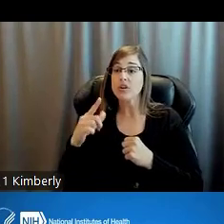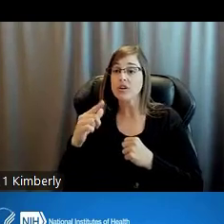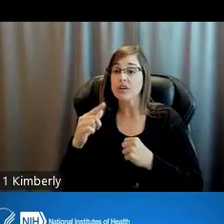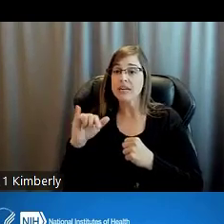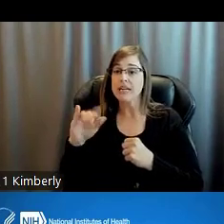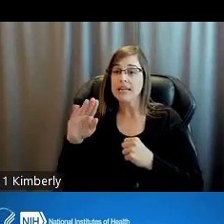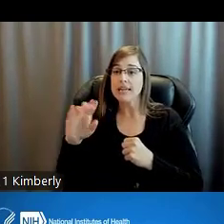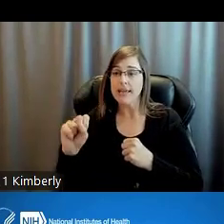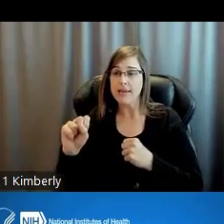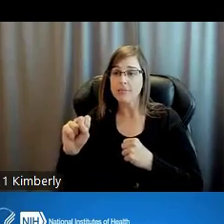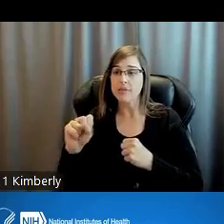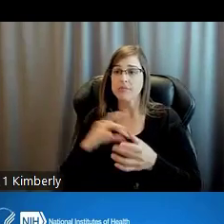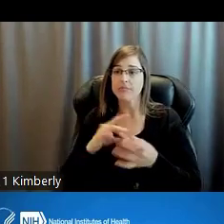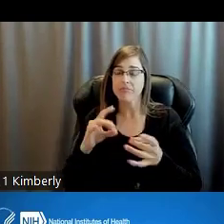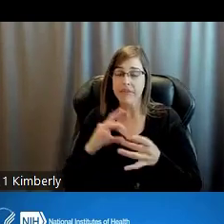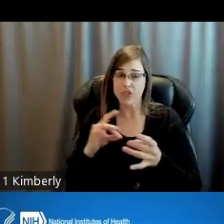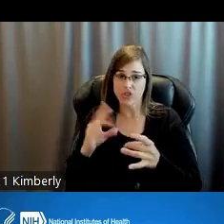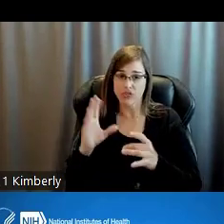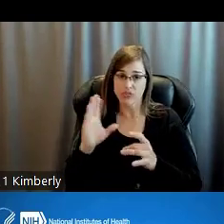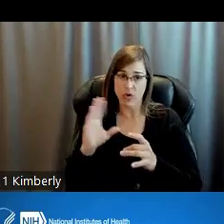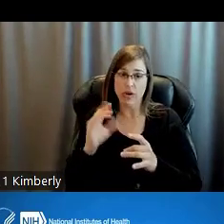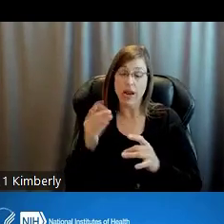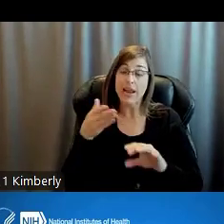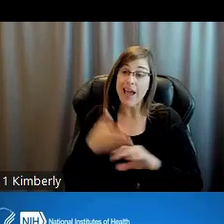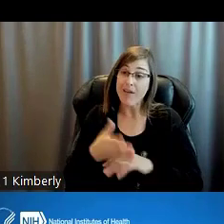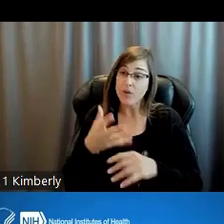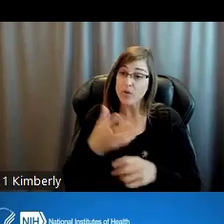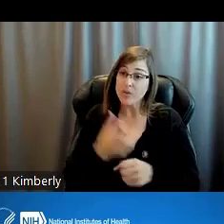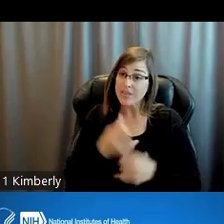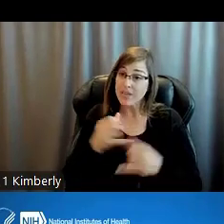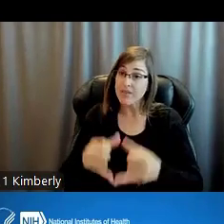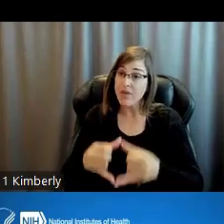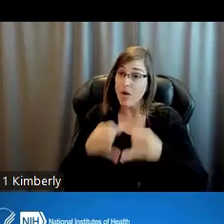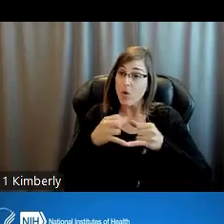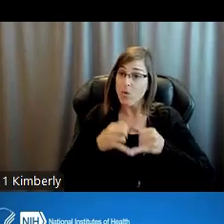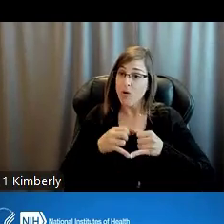And once you have the award, there are built-in policies